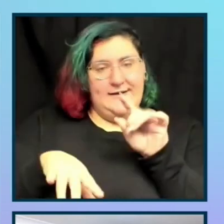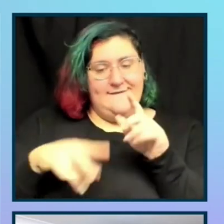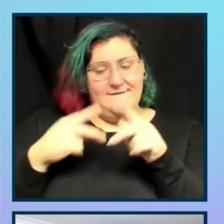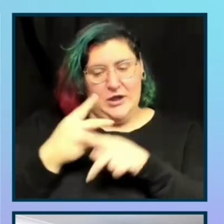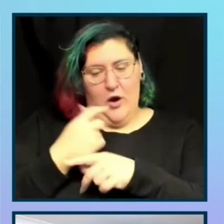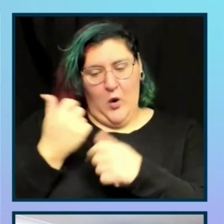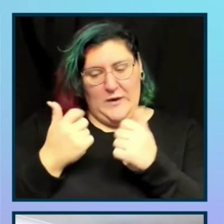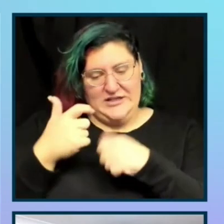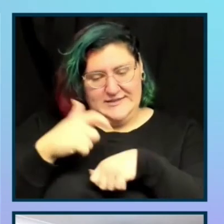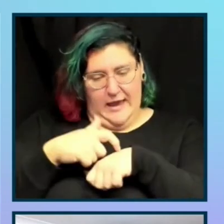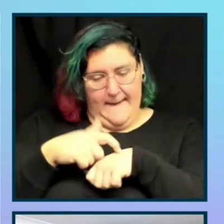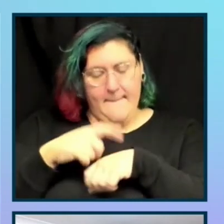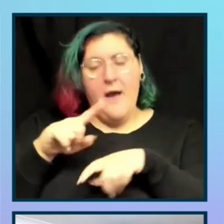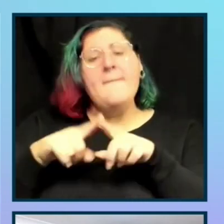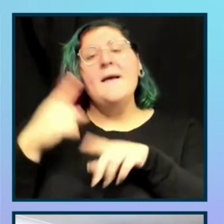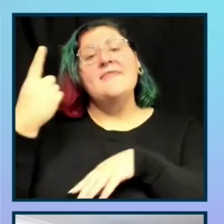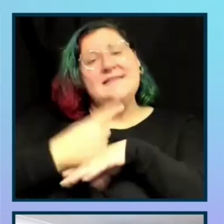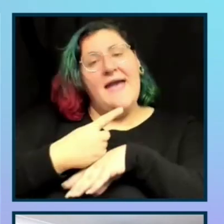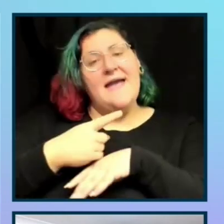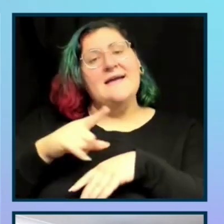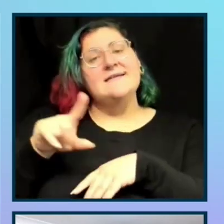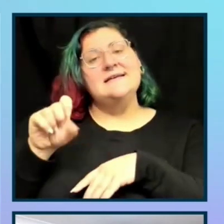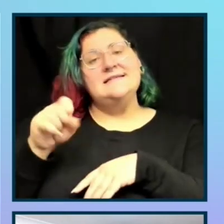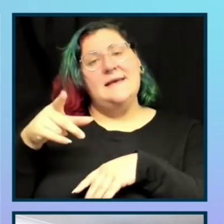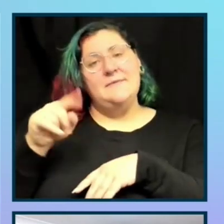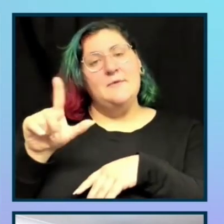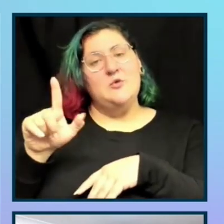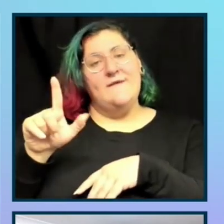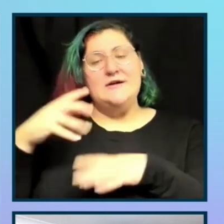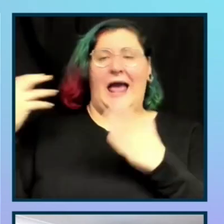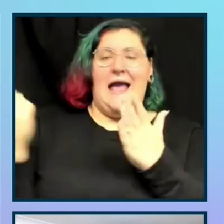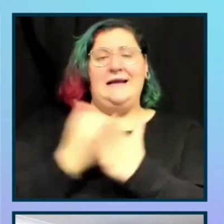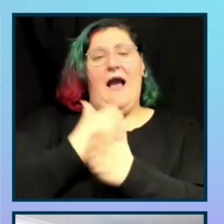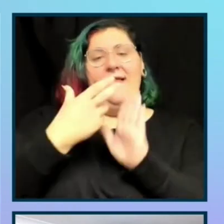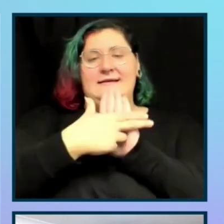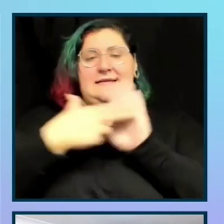I earned the title of Pirate Legend after a very long,